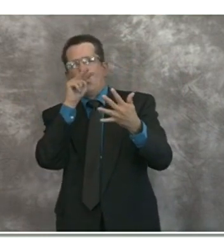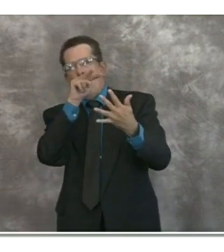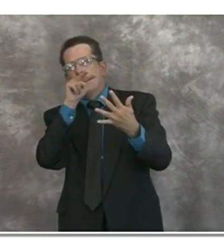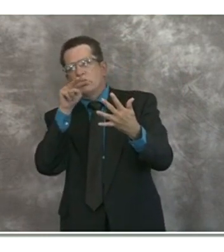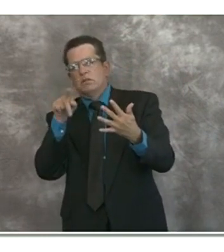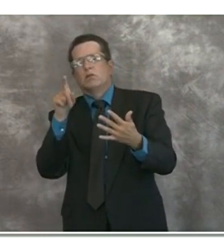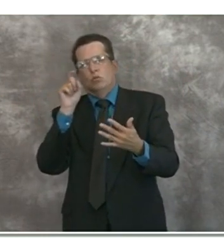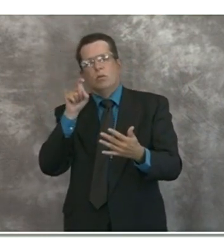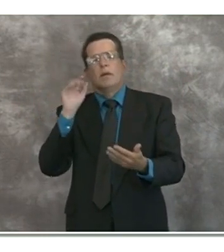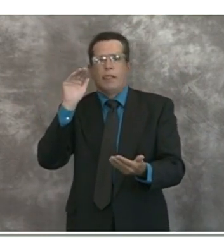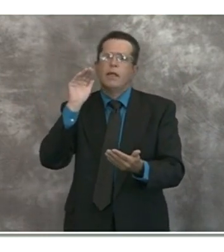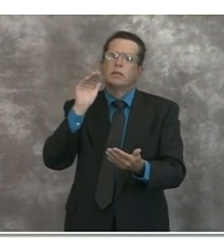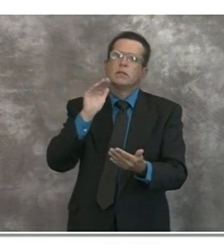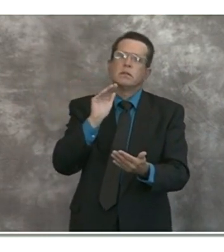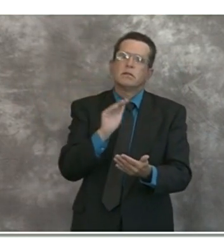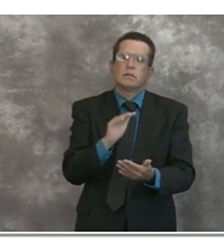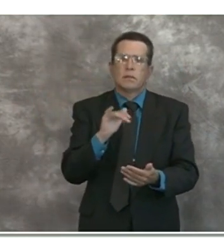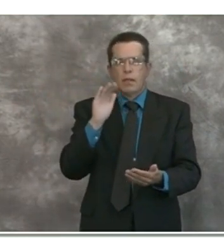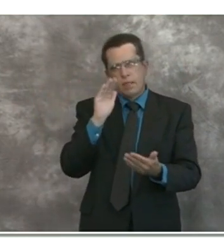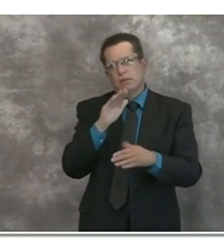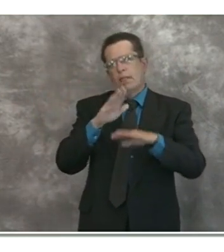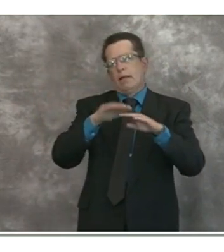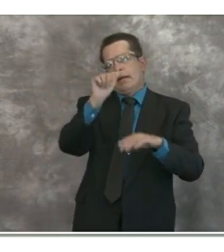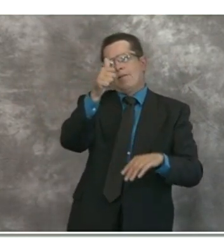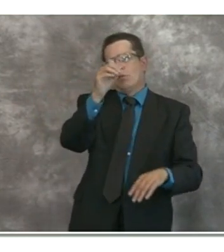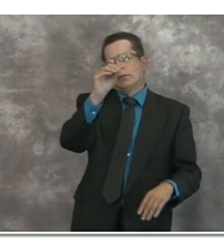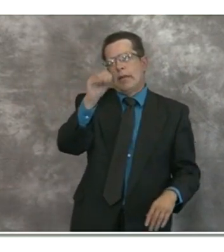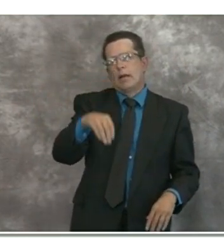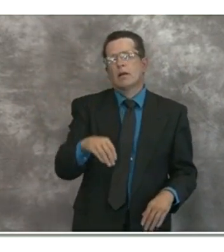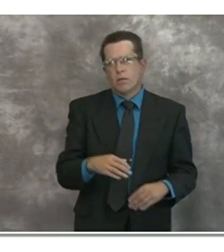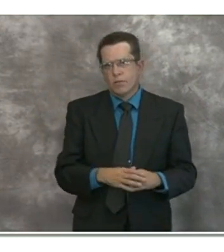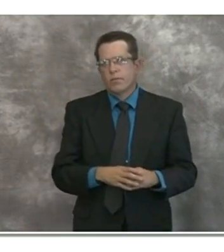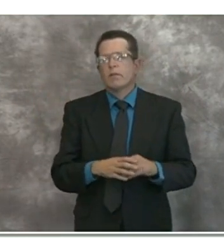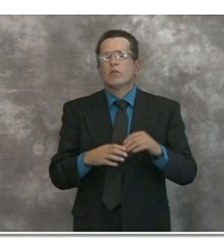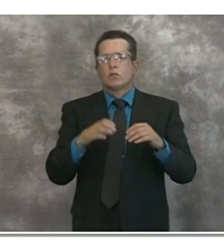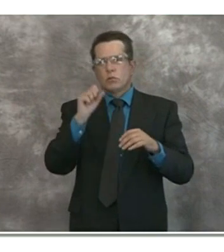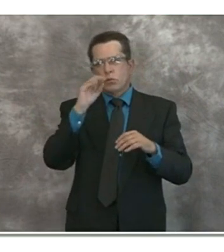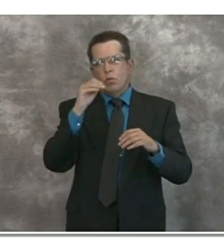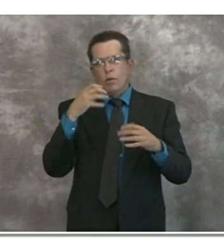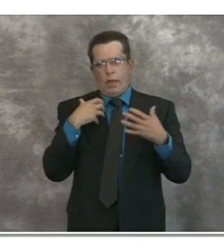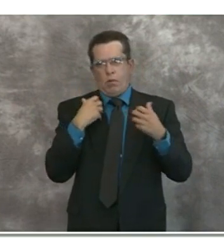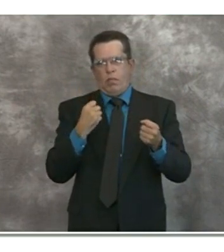NEXT COUPLE OF DAYS. WHEN WE ARE CONSISTENT WITH THE NUMBER OF DAILY TESTING. THIS NUMBER